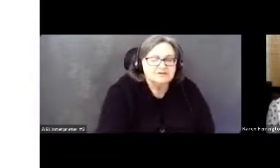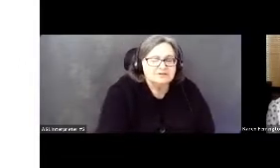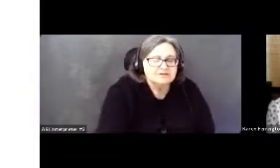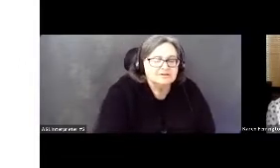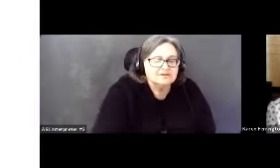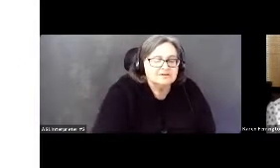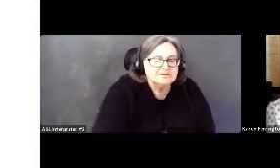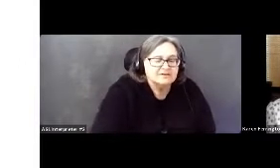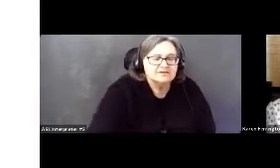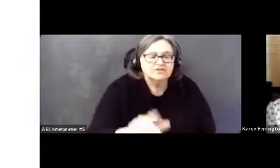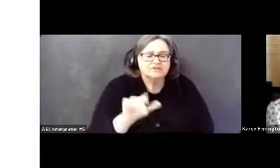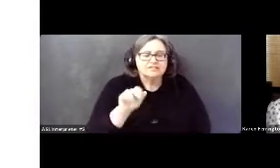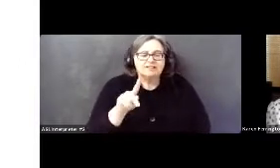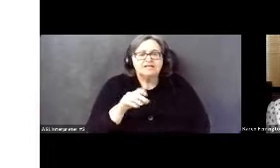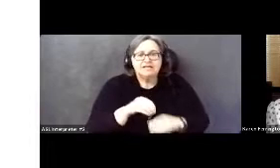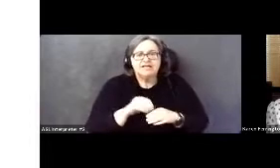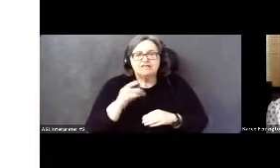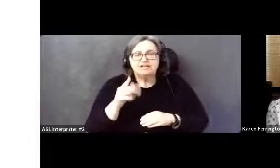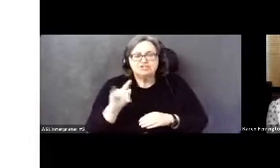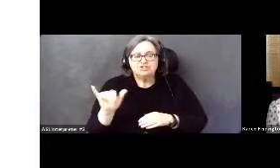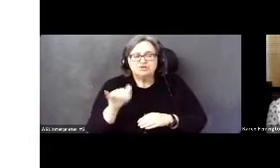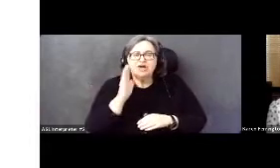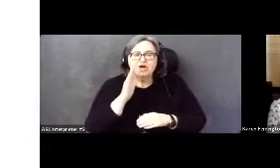going to approach the talk like I was